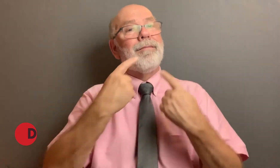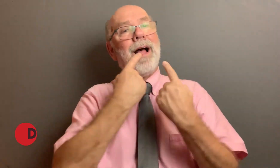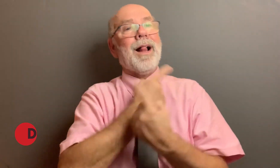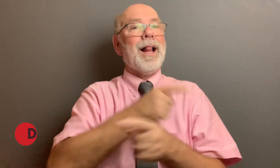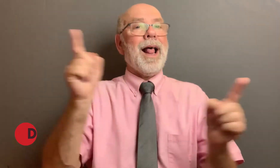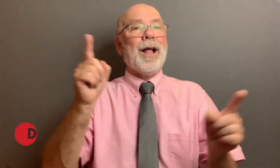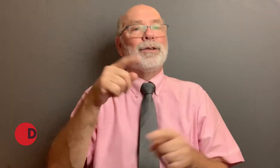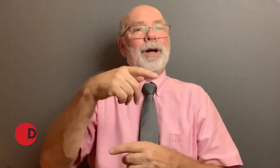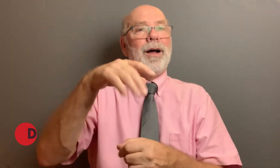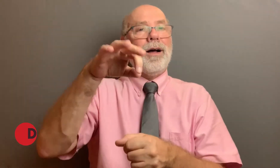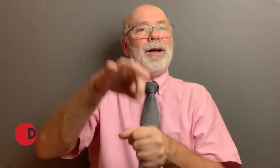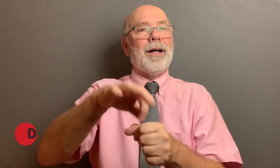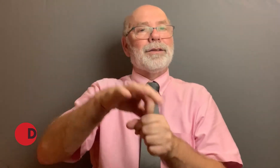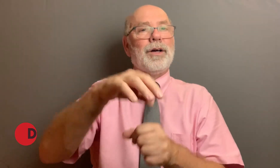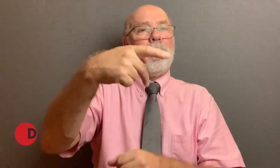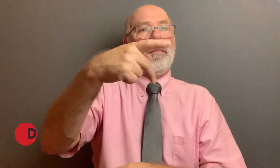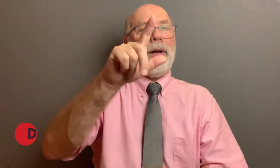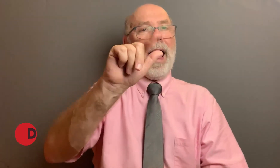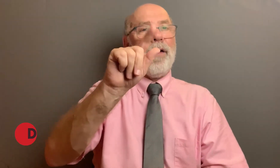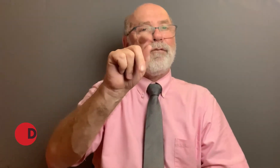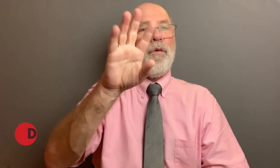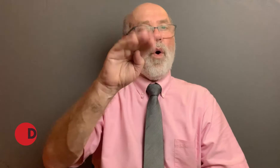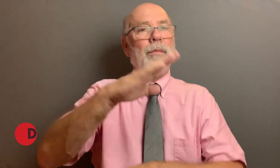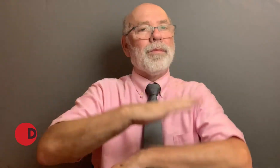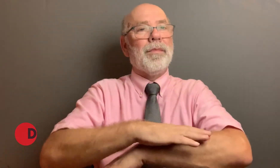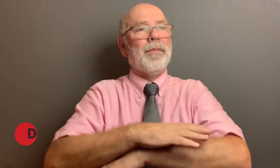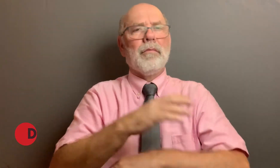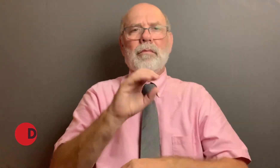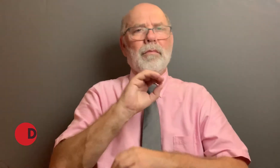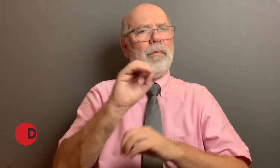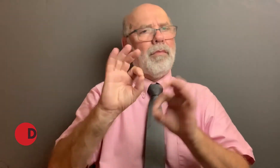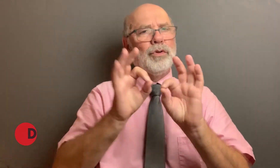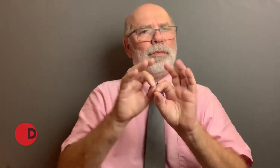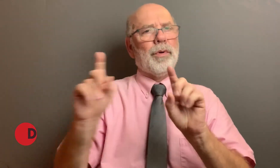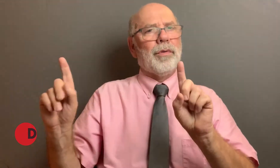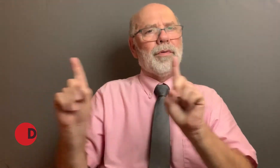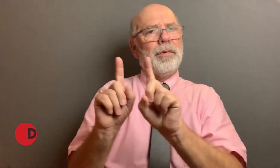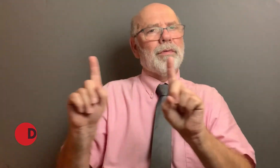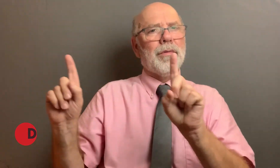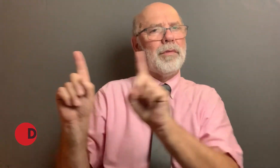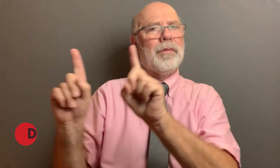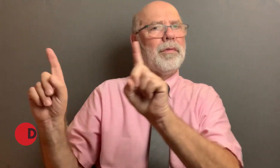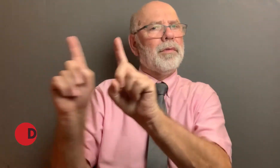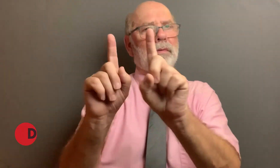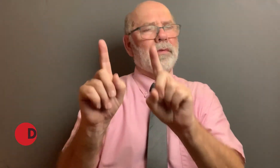their platform; there are no interpreters next to them.